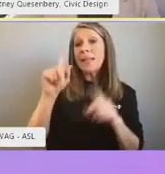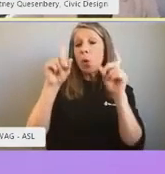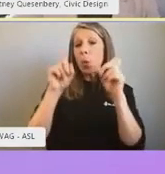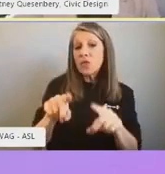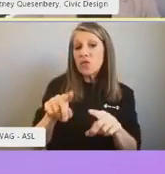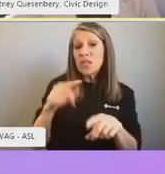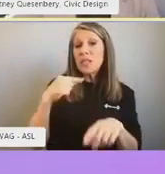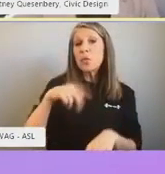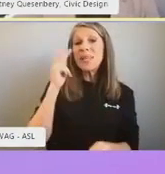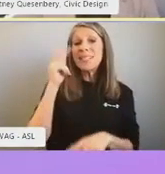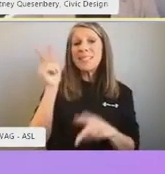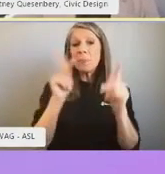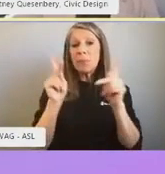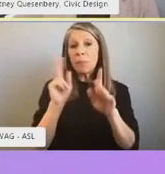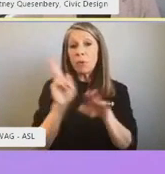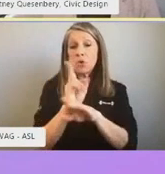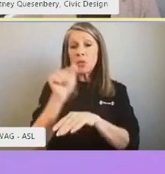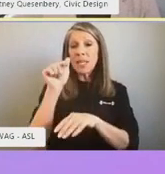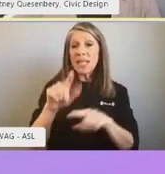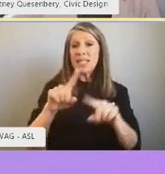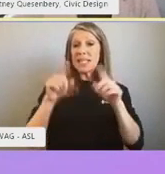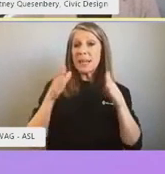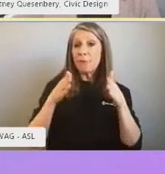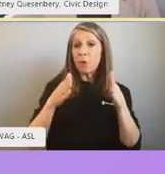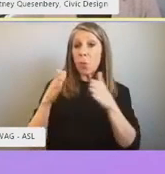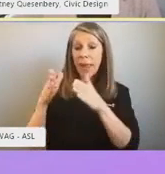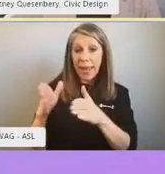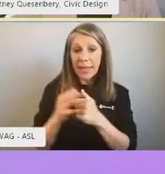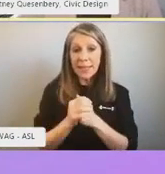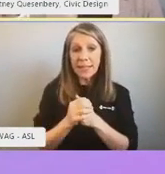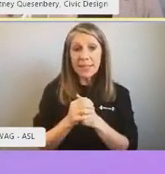your time to do it. This was important in California where they vote on a lot of ballot